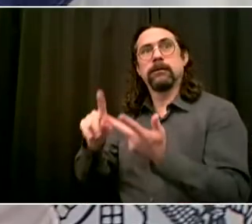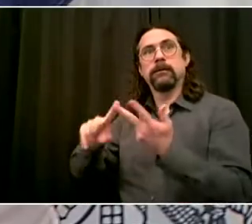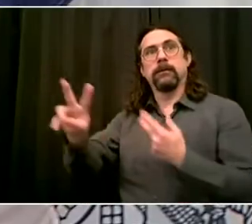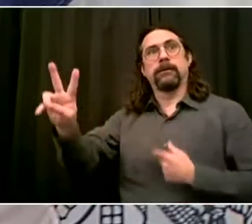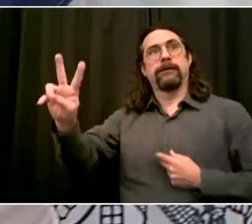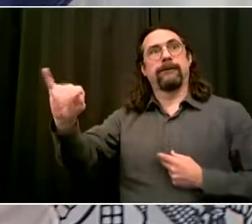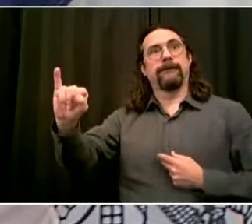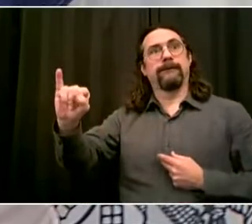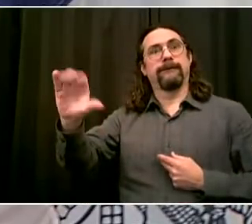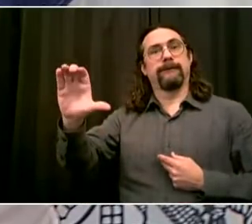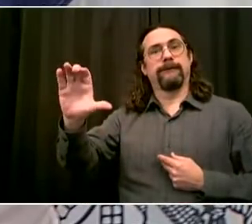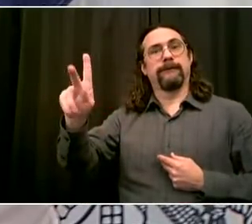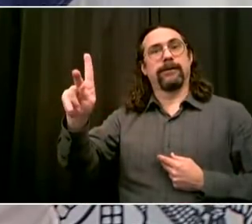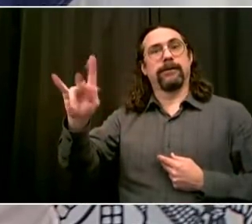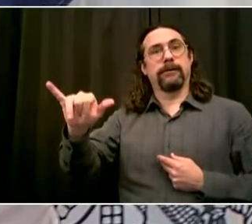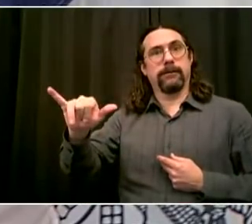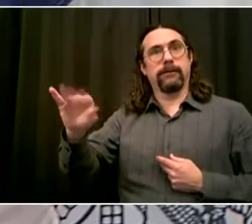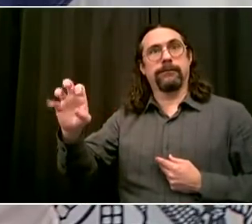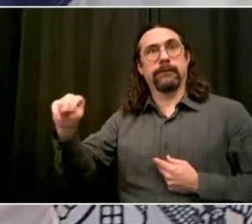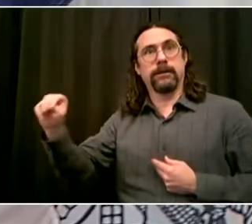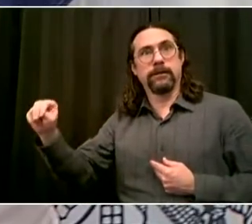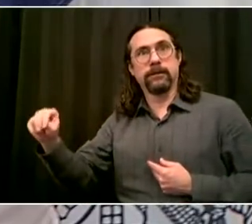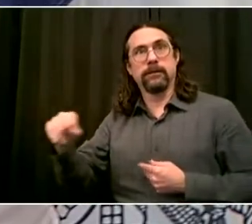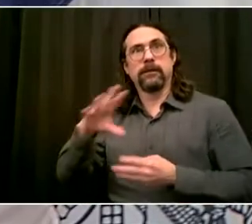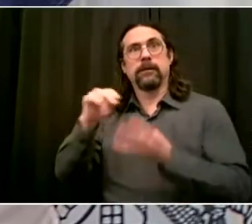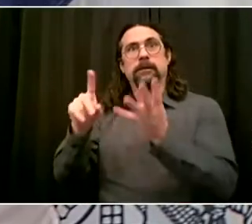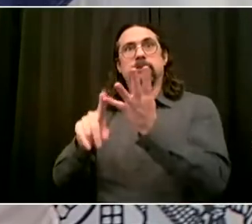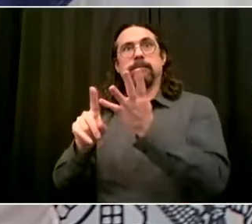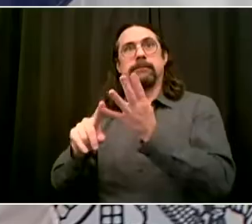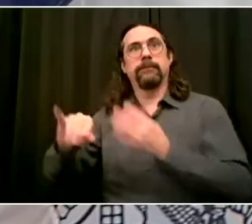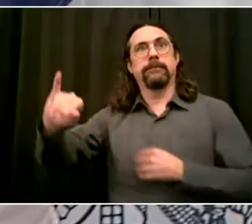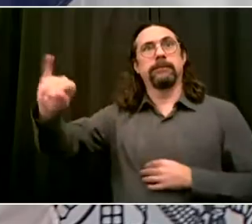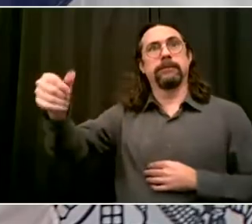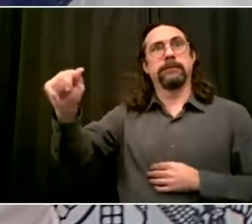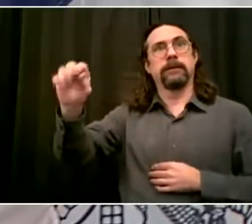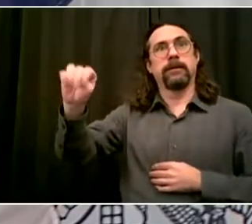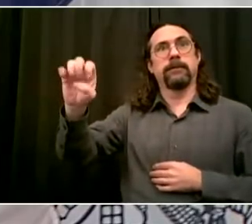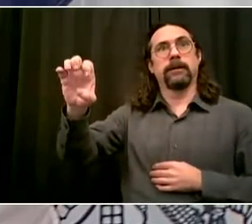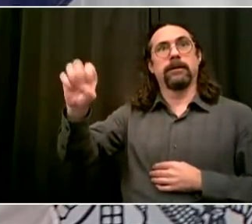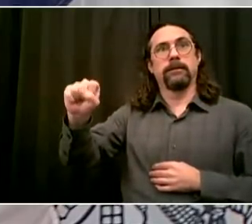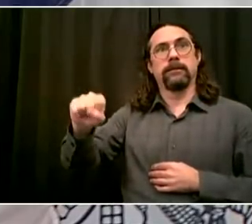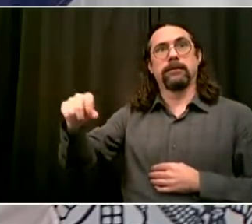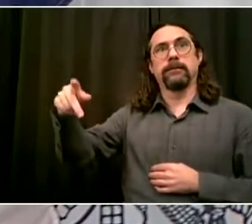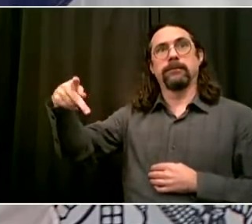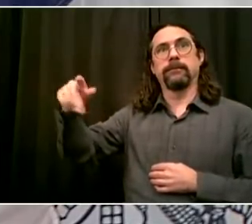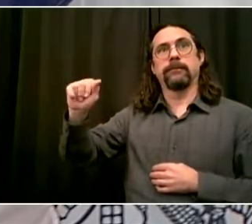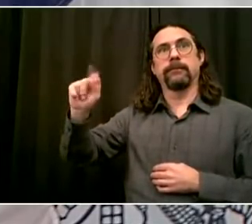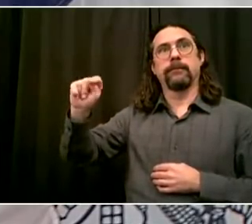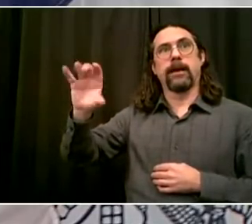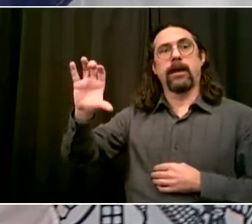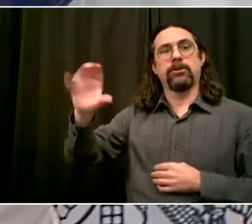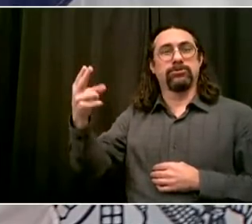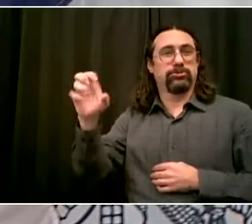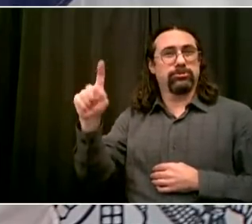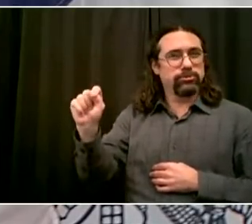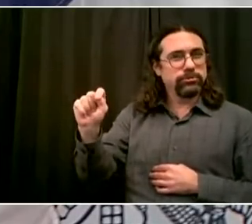BY DR. CHASKY, BY SENIOR RISER